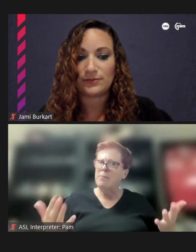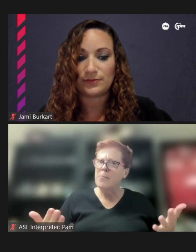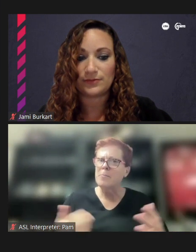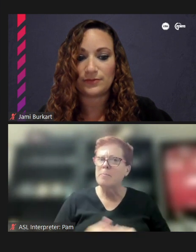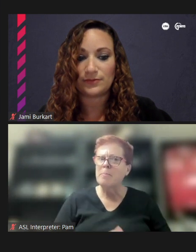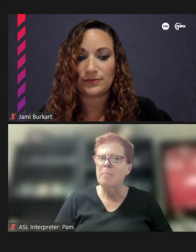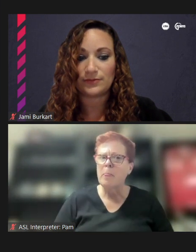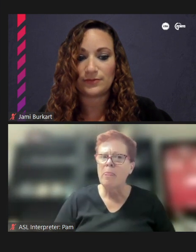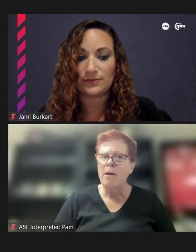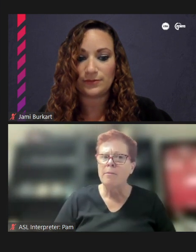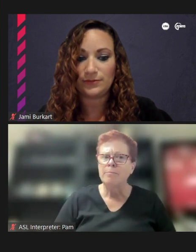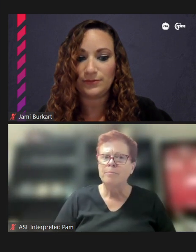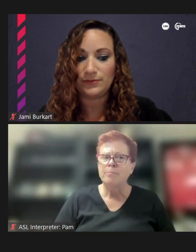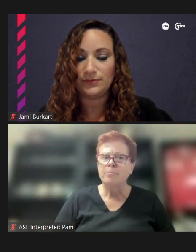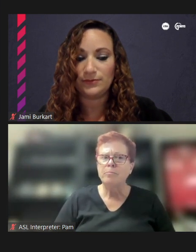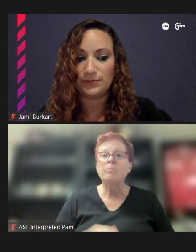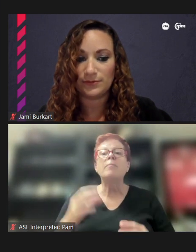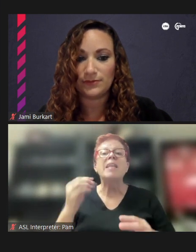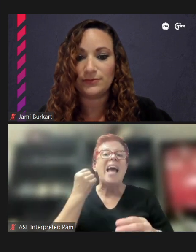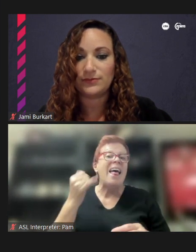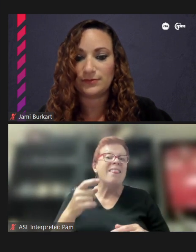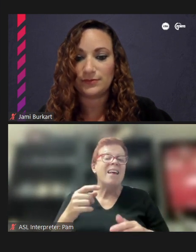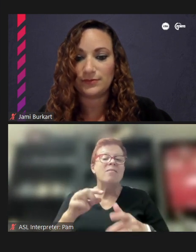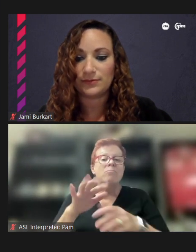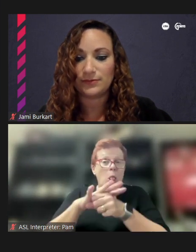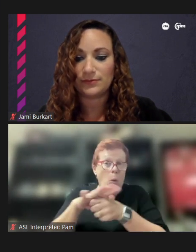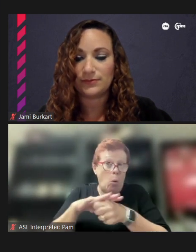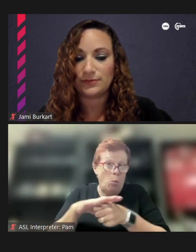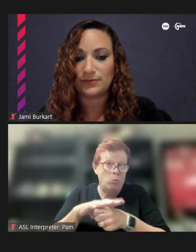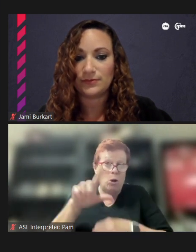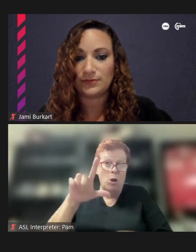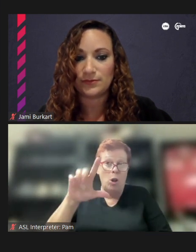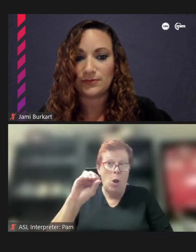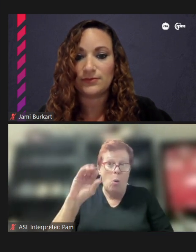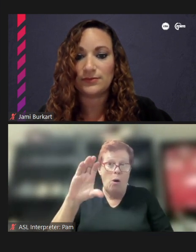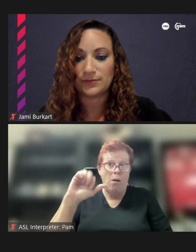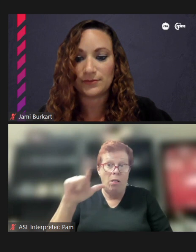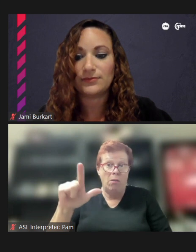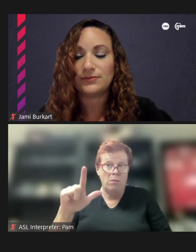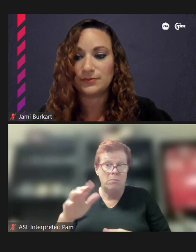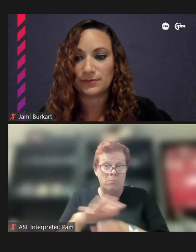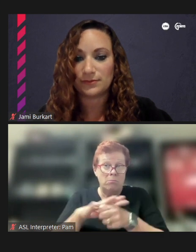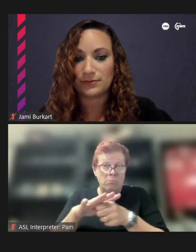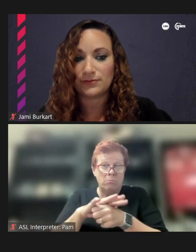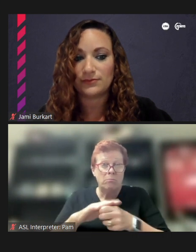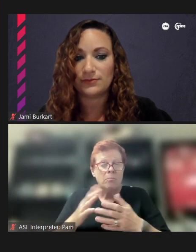and then, local. You know? I think we love local, you know? Whether that's local businesses